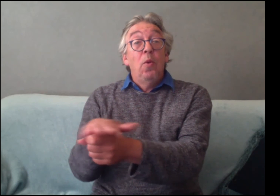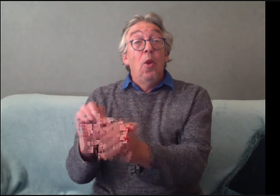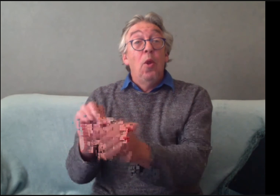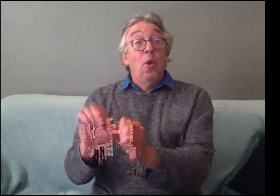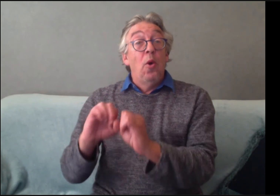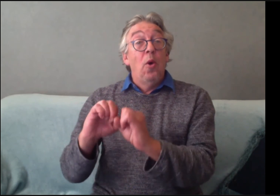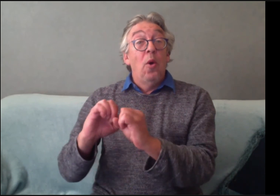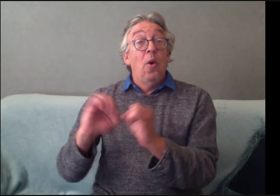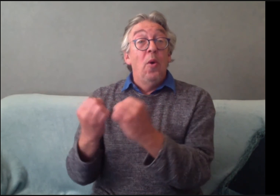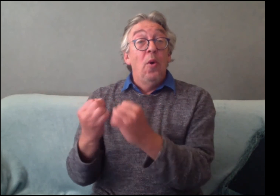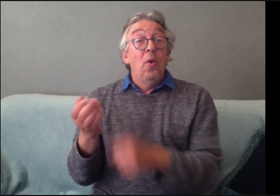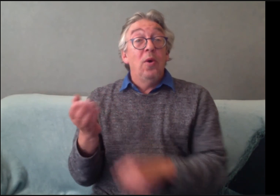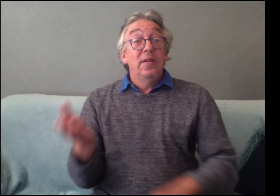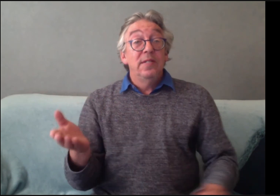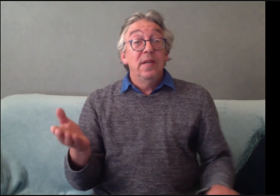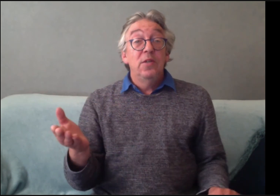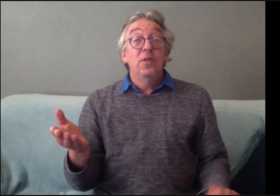to be included in these activities.